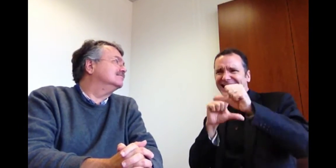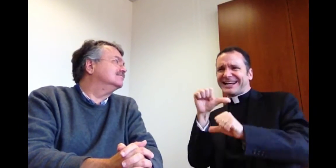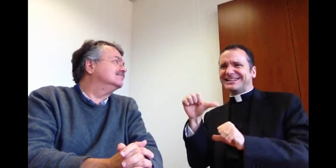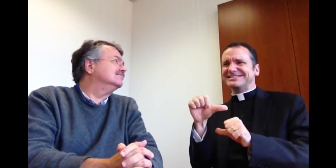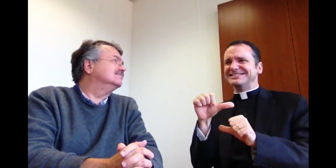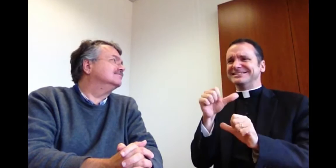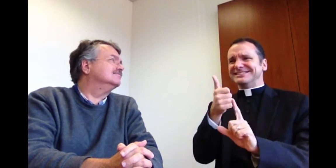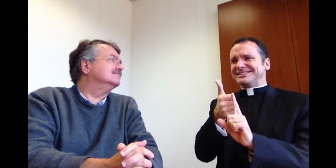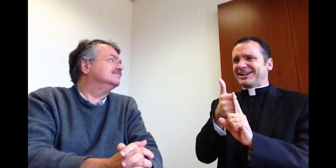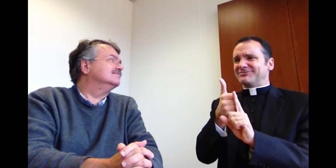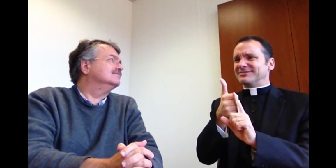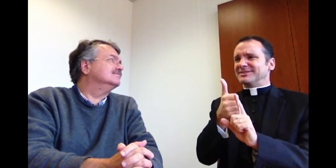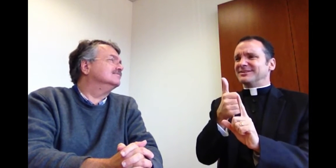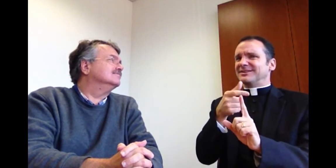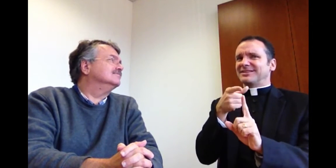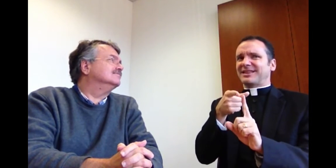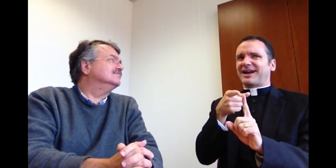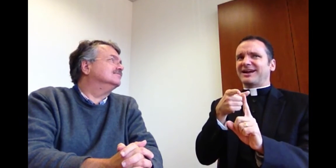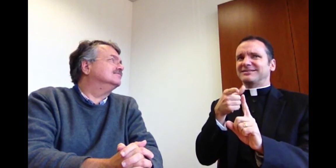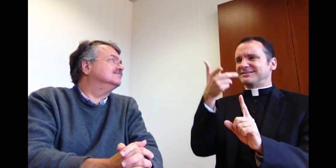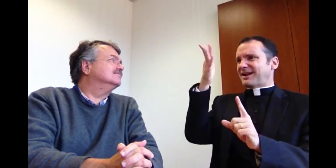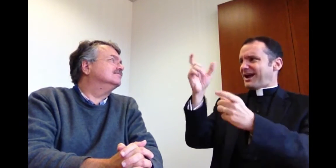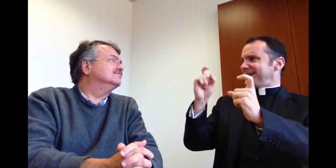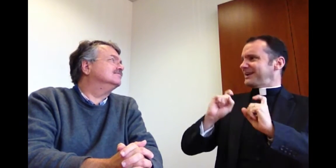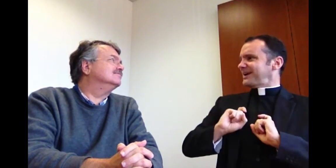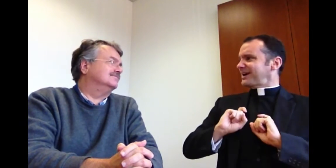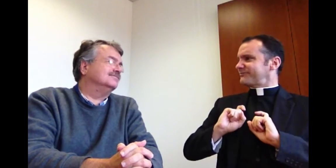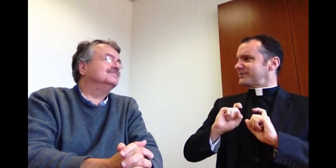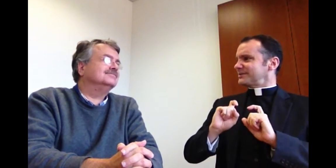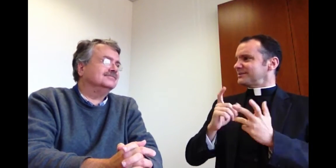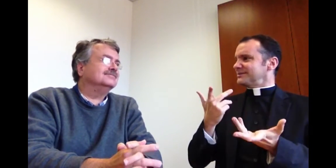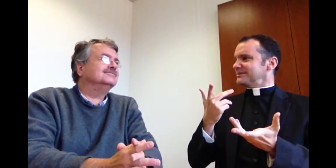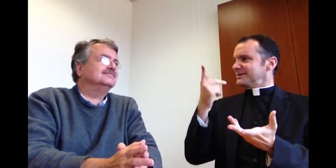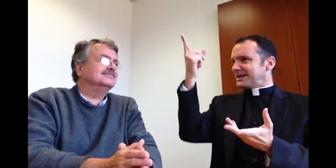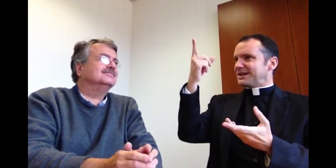Also, science itself is a gift from God.